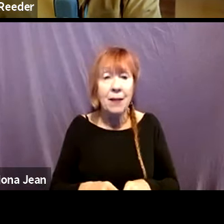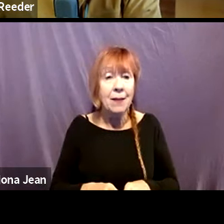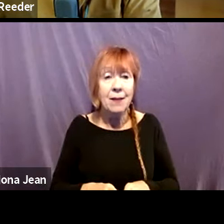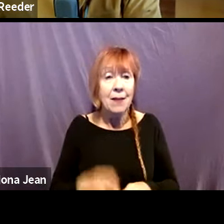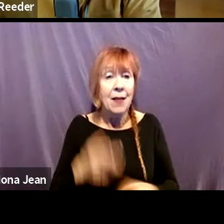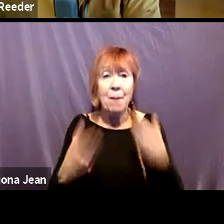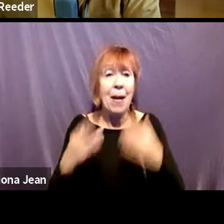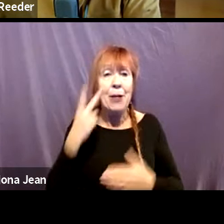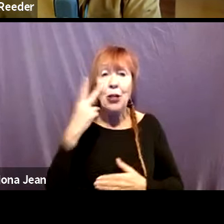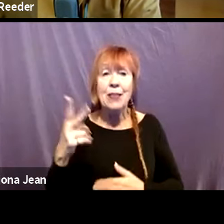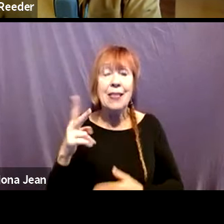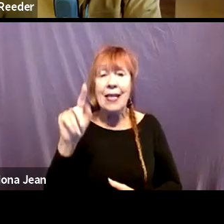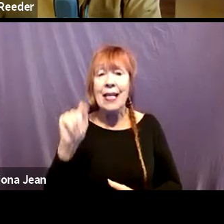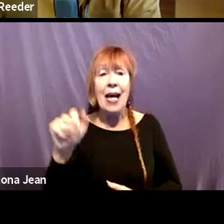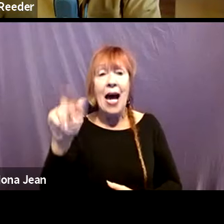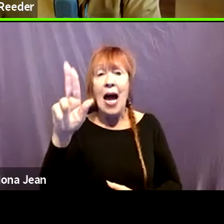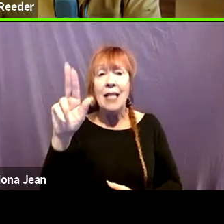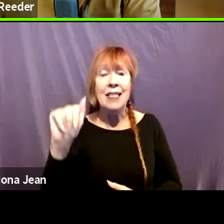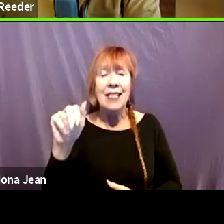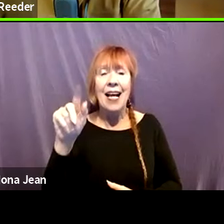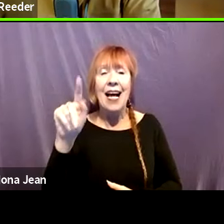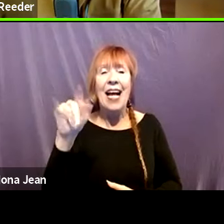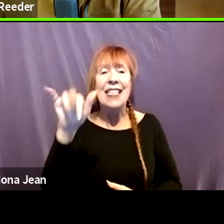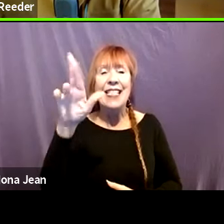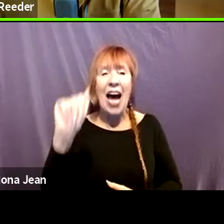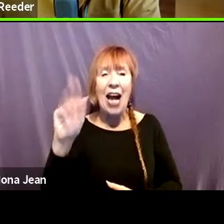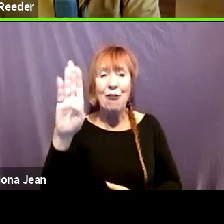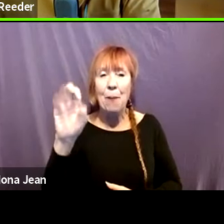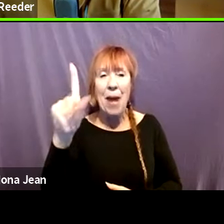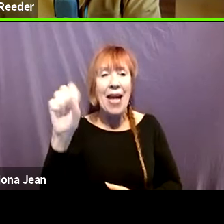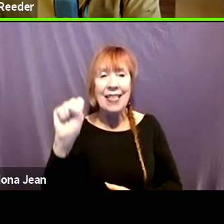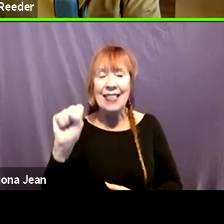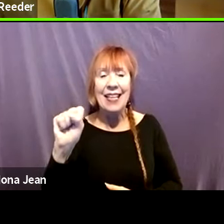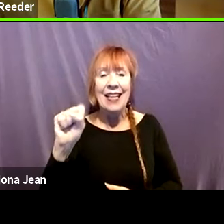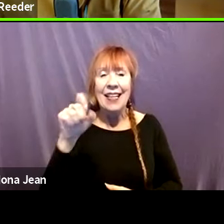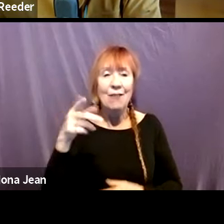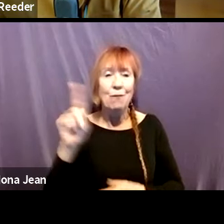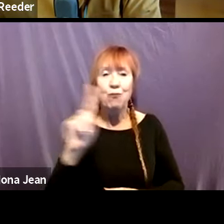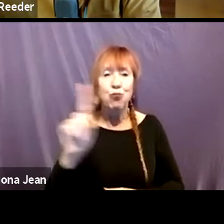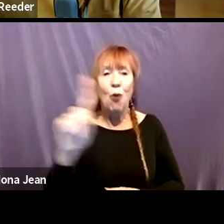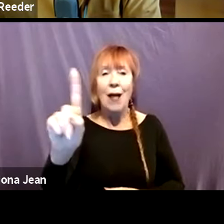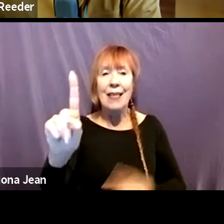Wonderful call back. Well done, Jeffrey. She wouldn't have been able to do that if she had not been Right.